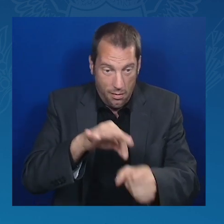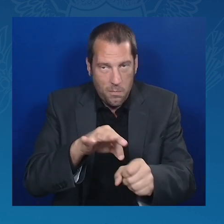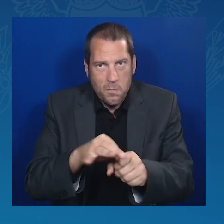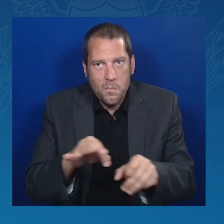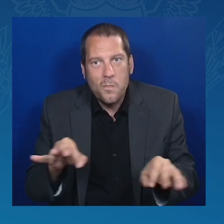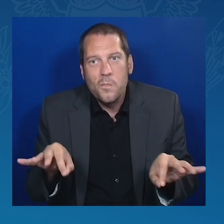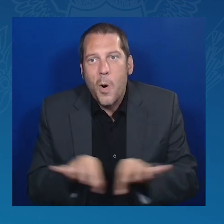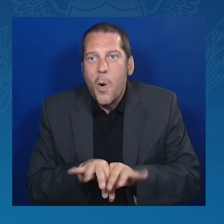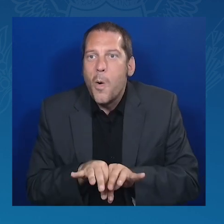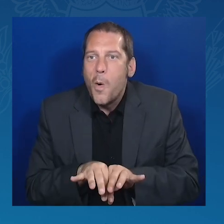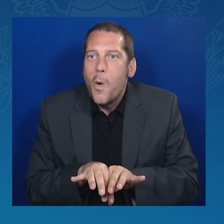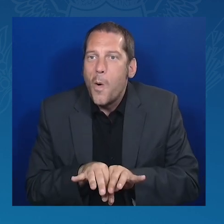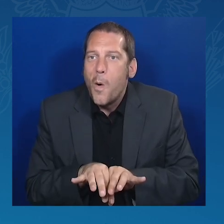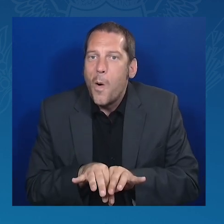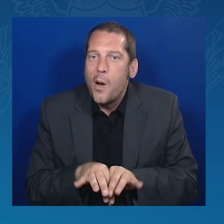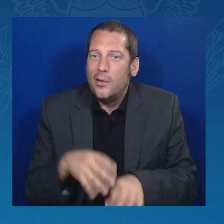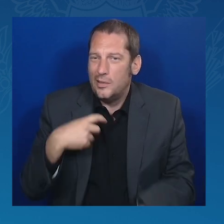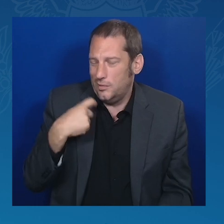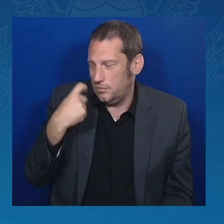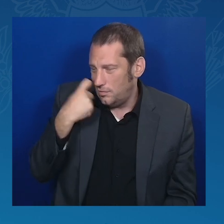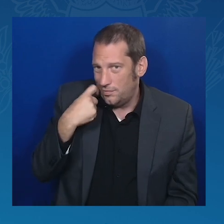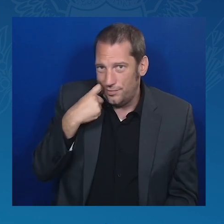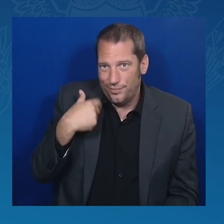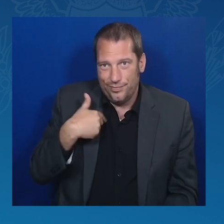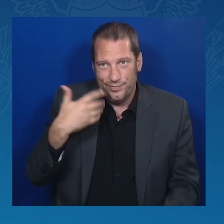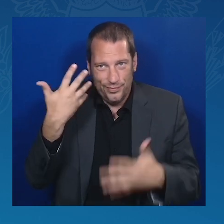at Feminist Women's Health Center in Atlanta.